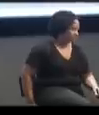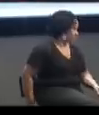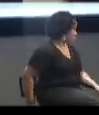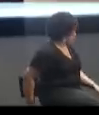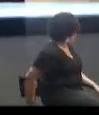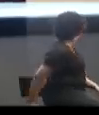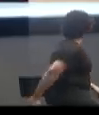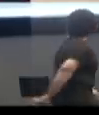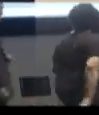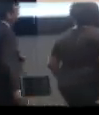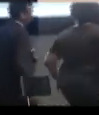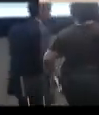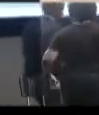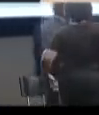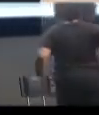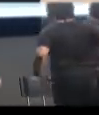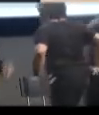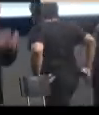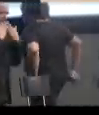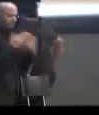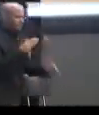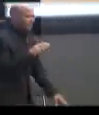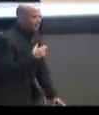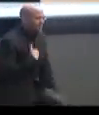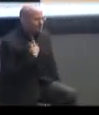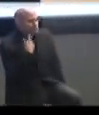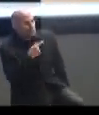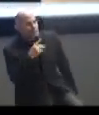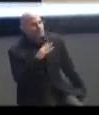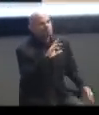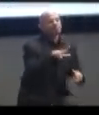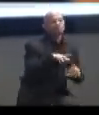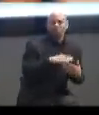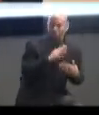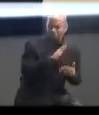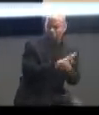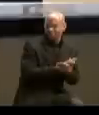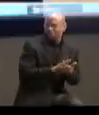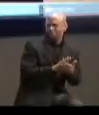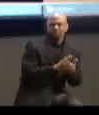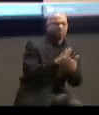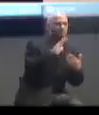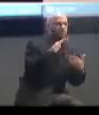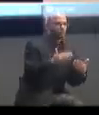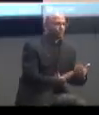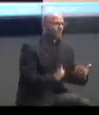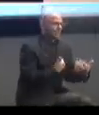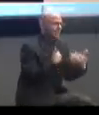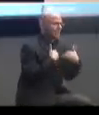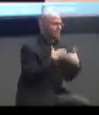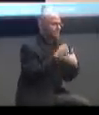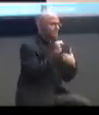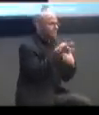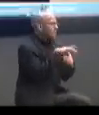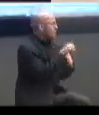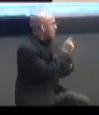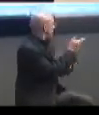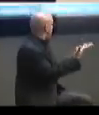PLEASE WELCOME MR. BILL HOSKIN. THANK YOU, SAM, FOR THE KIND INTRODUCTION.